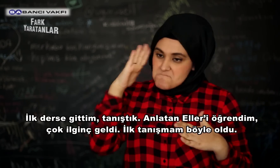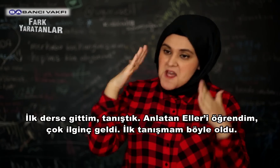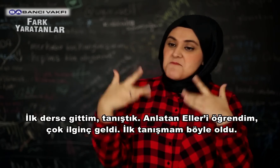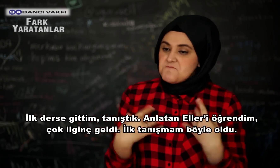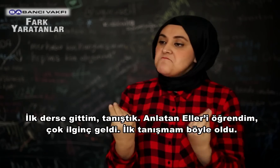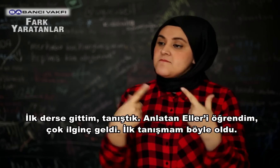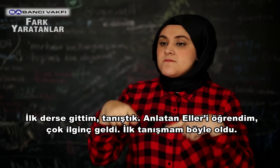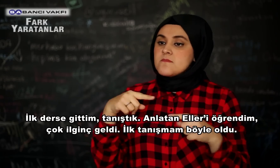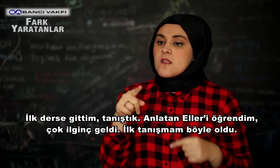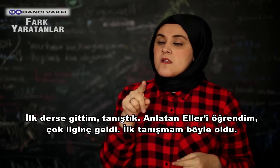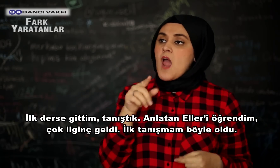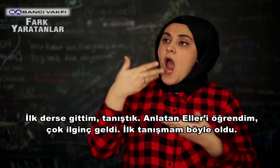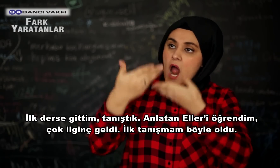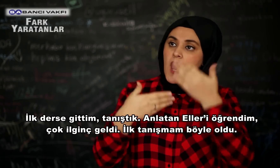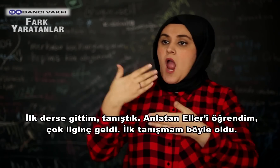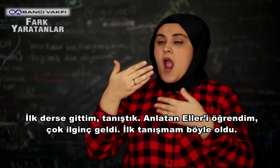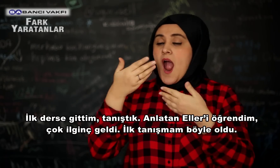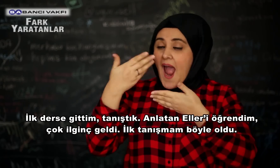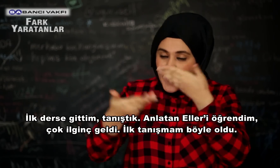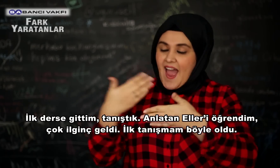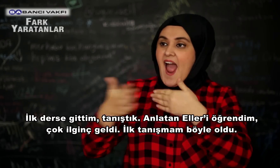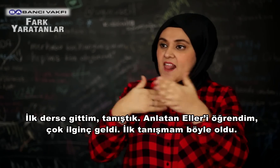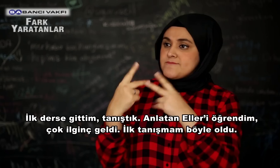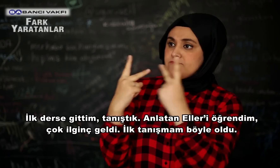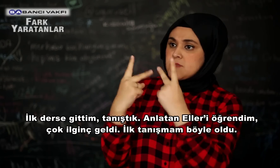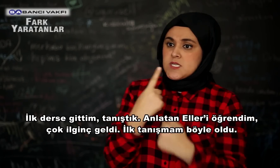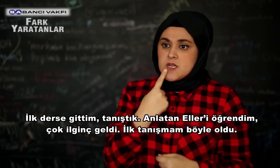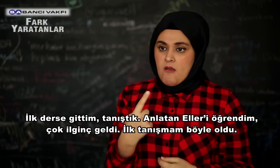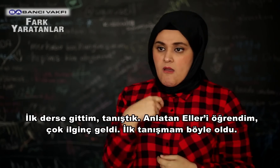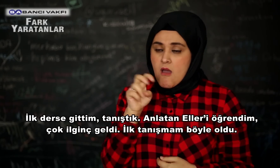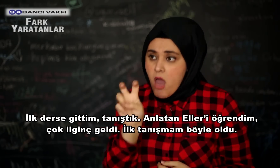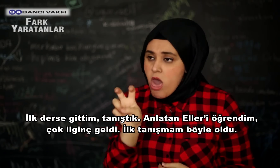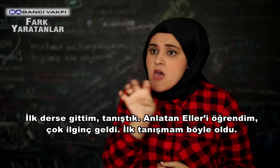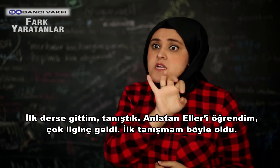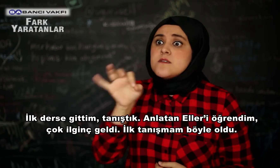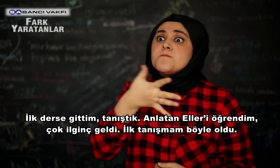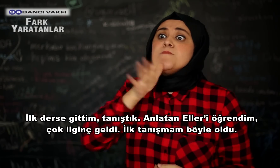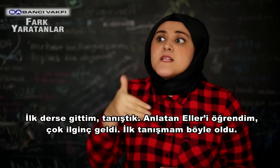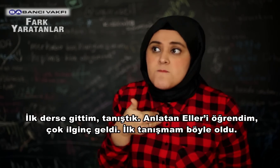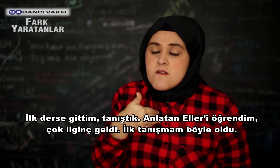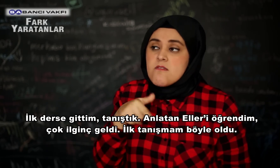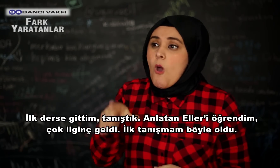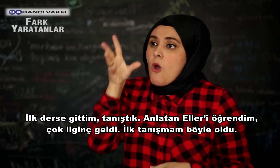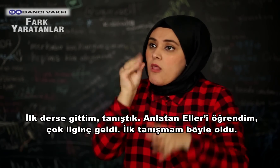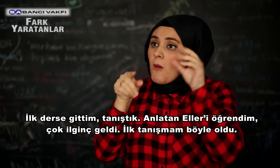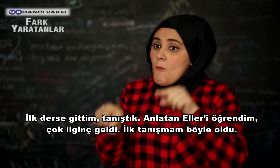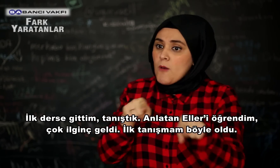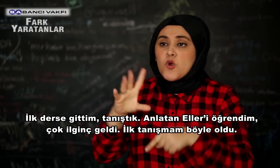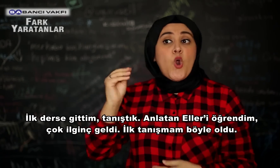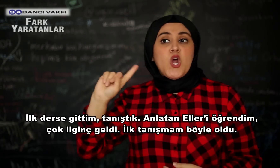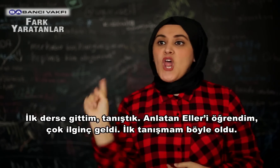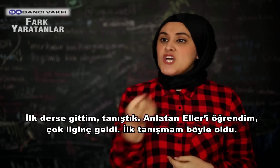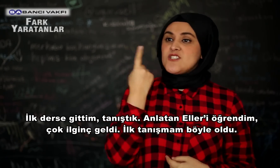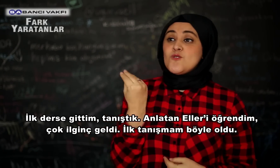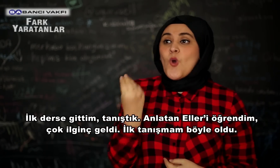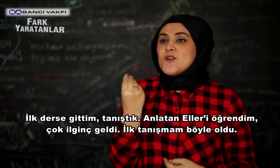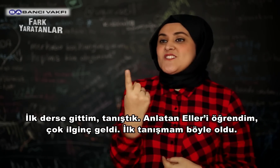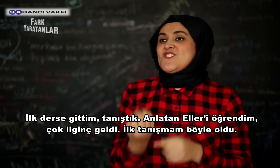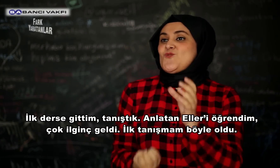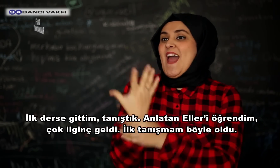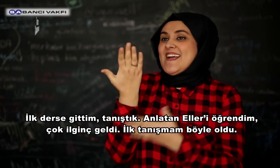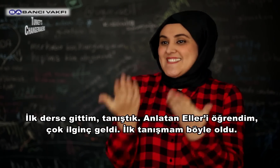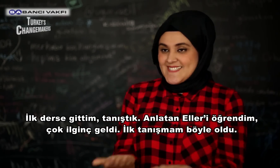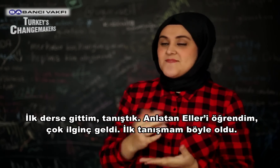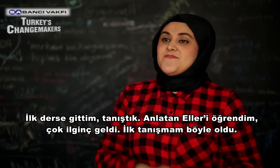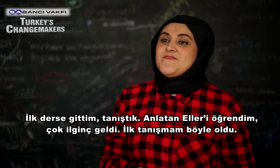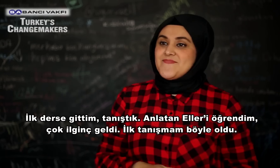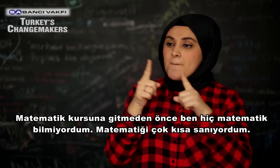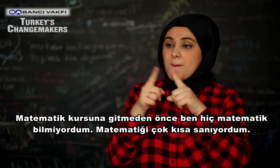I went to the first class and we met. I learned about Talking Hands and I found it very interesting. This was my first meeting.